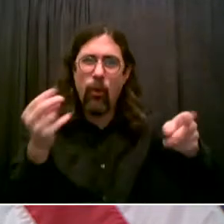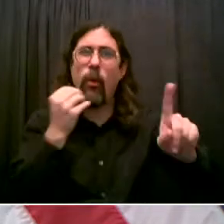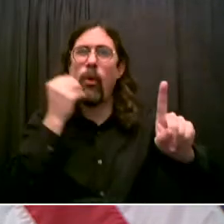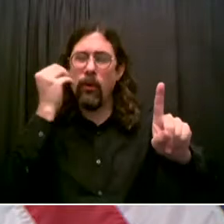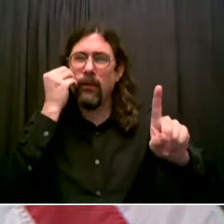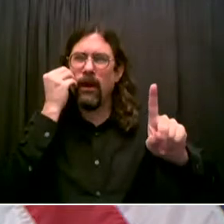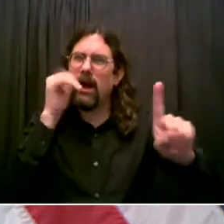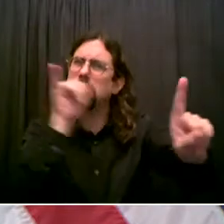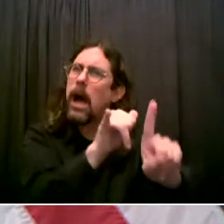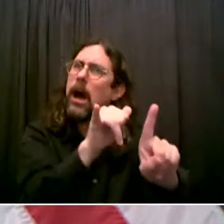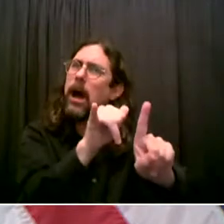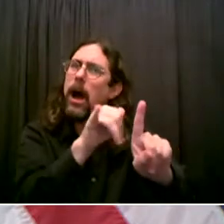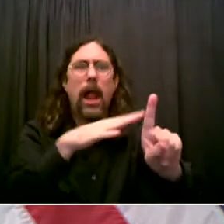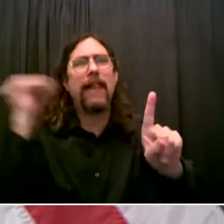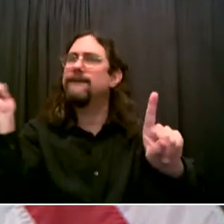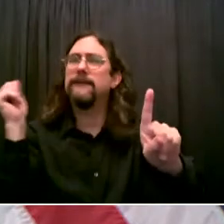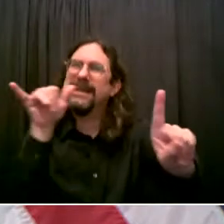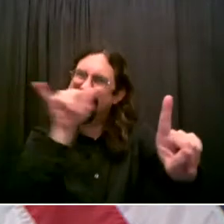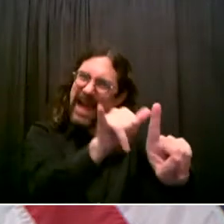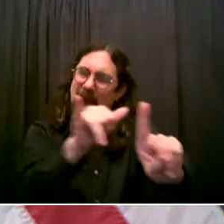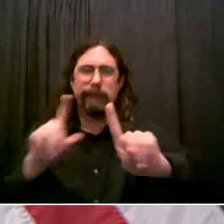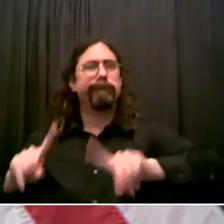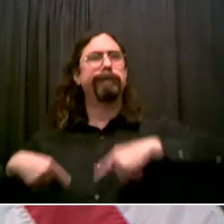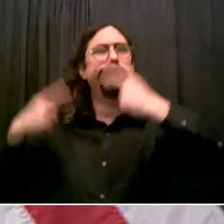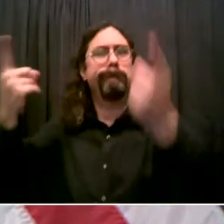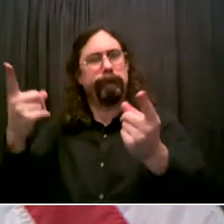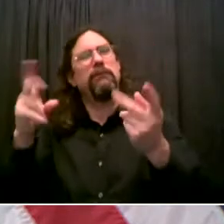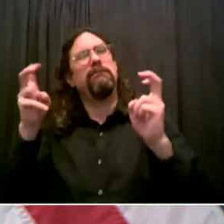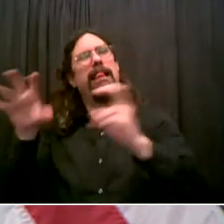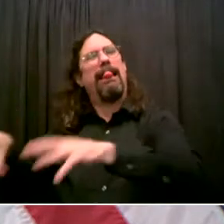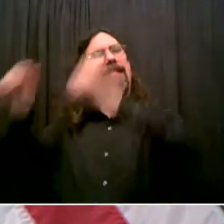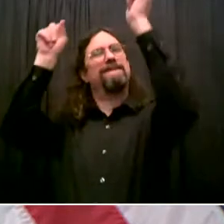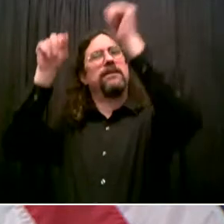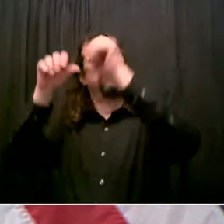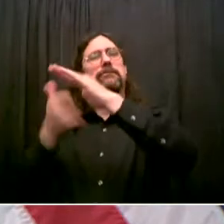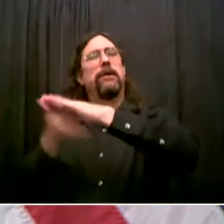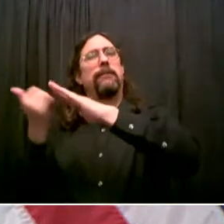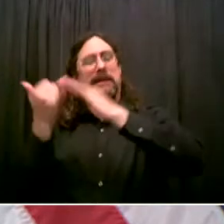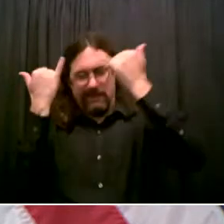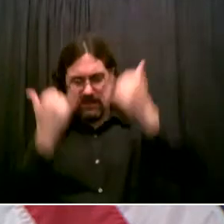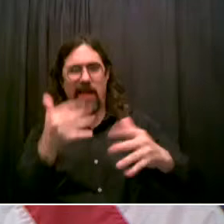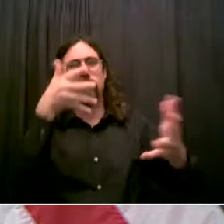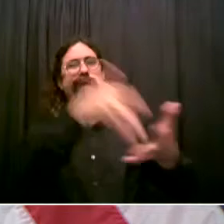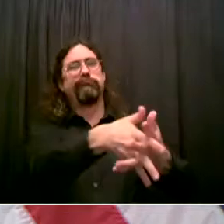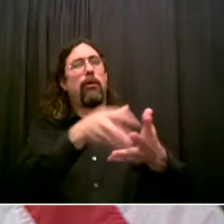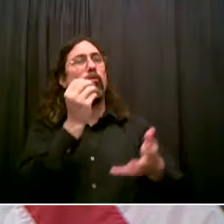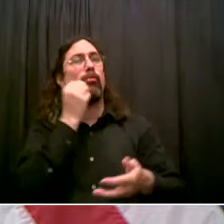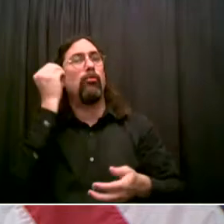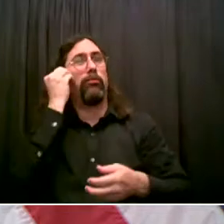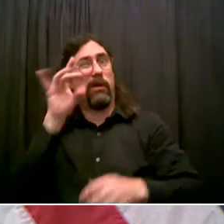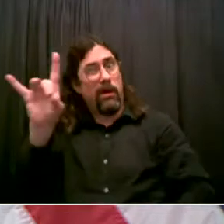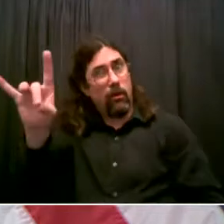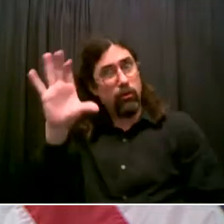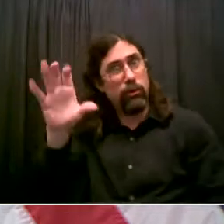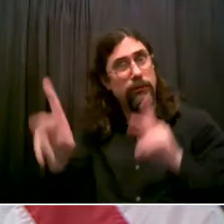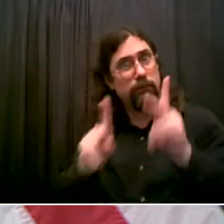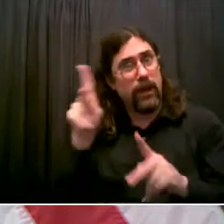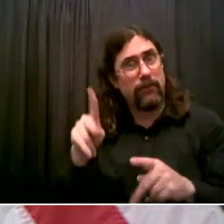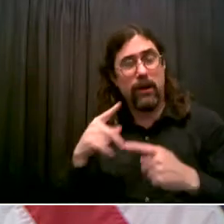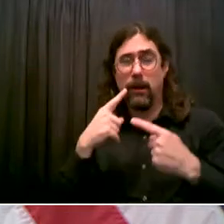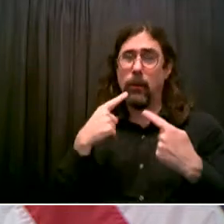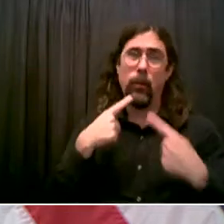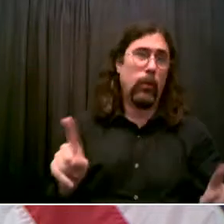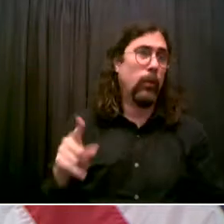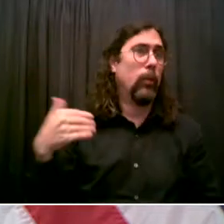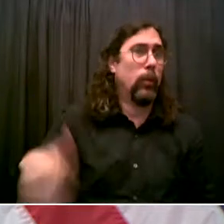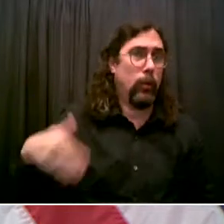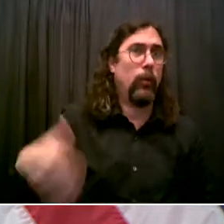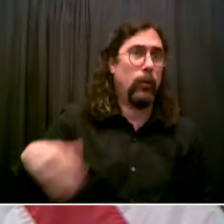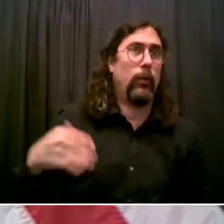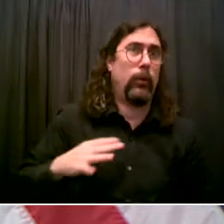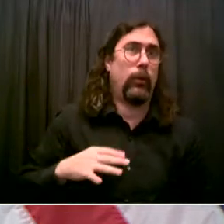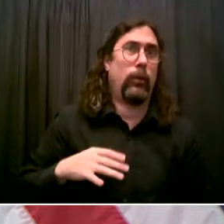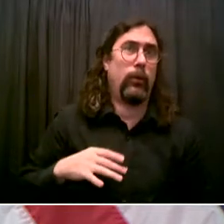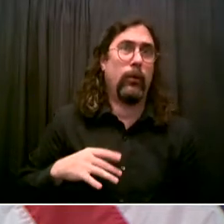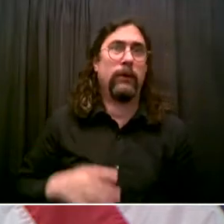SUBWAYS OVERIGNHT.